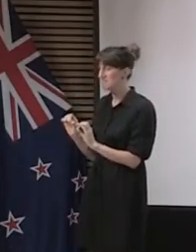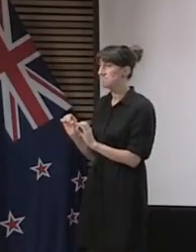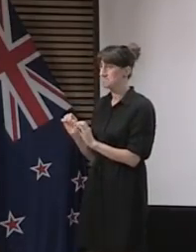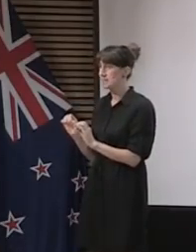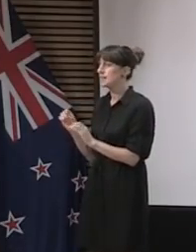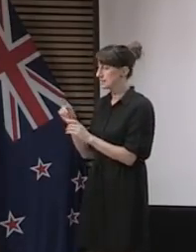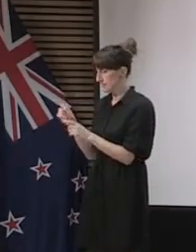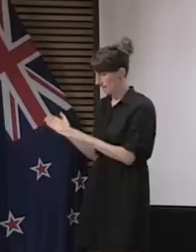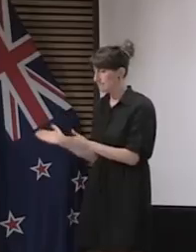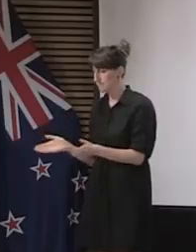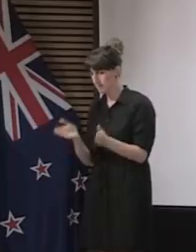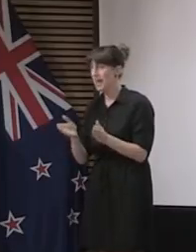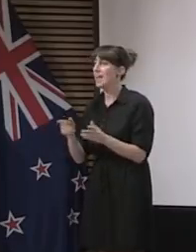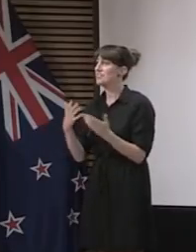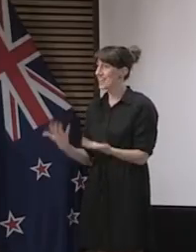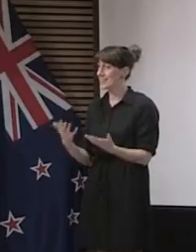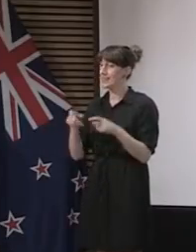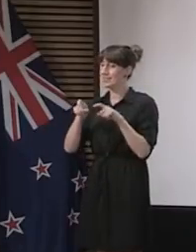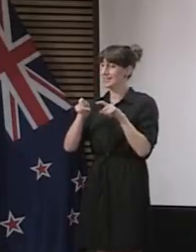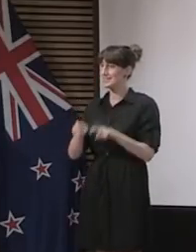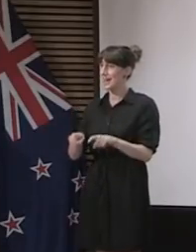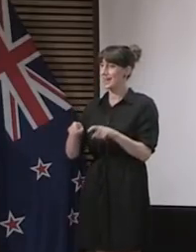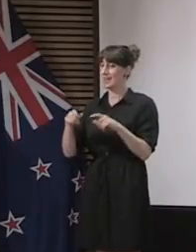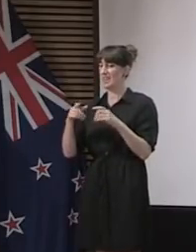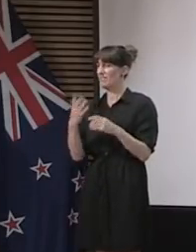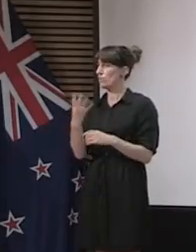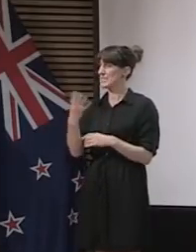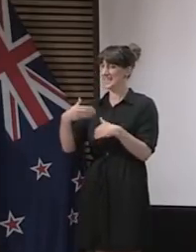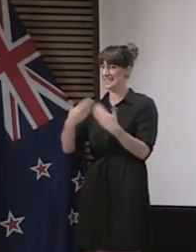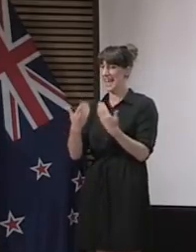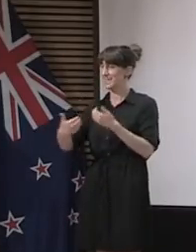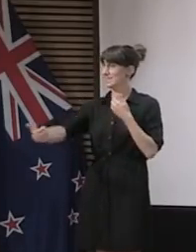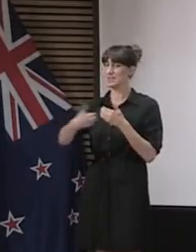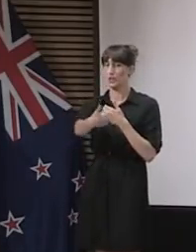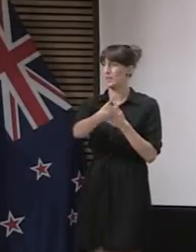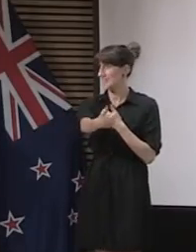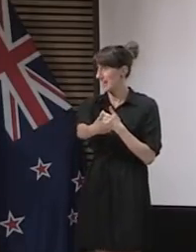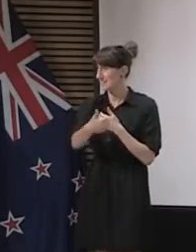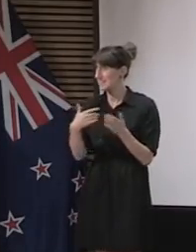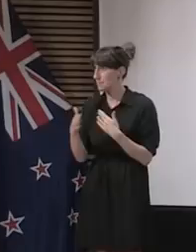So there isa really - we agree on this, there is a very clear processwhich we agree on to